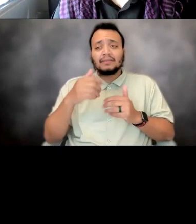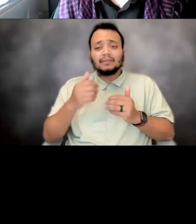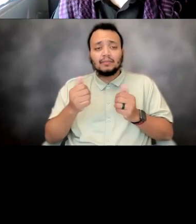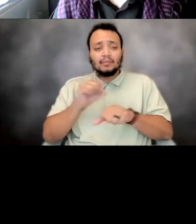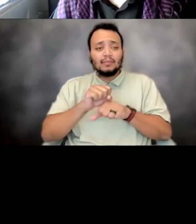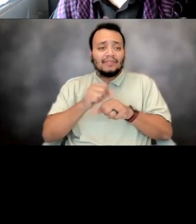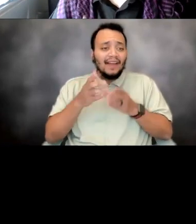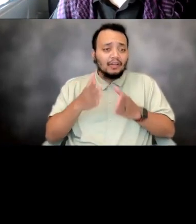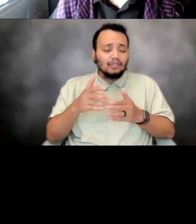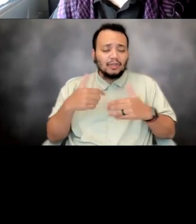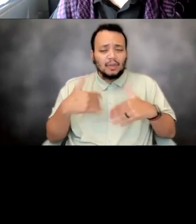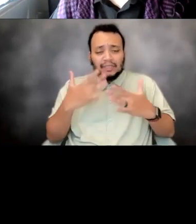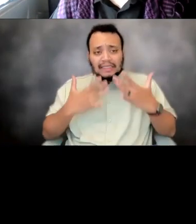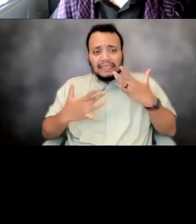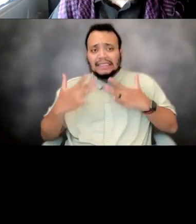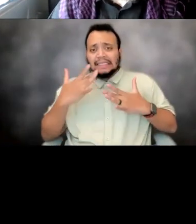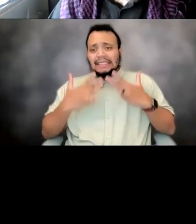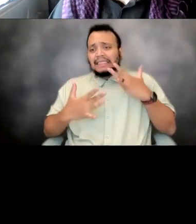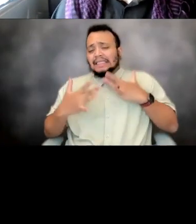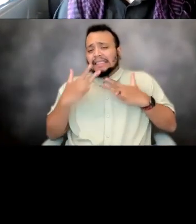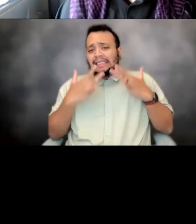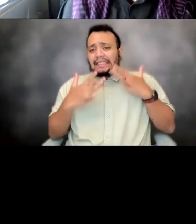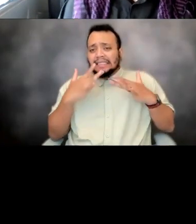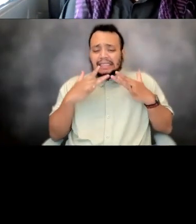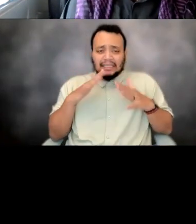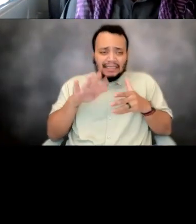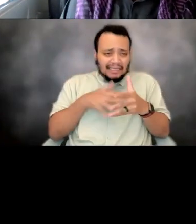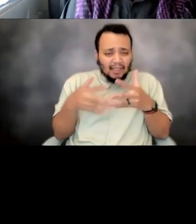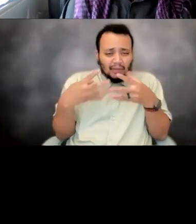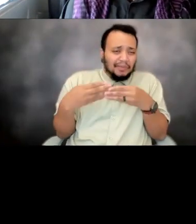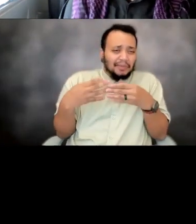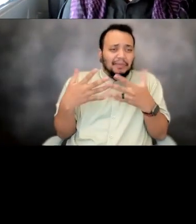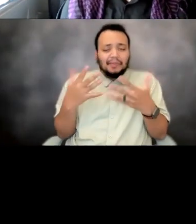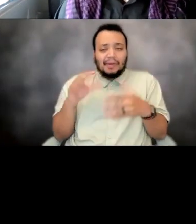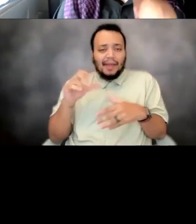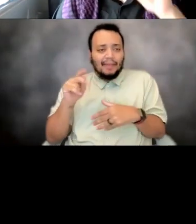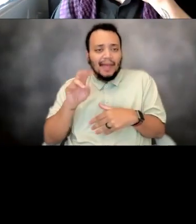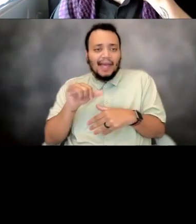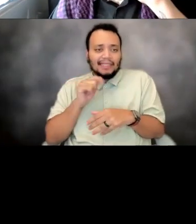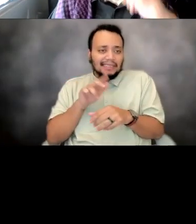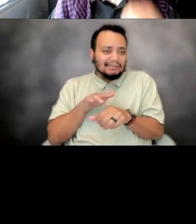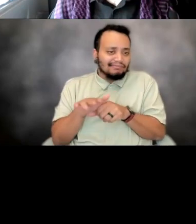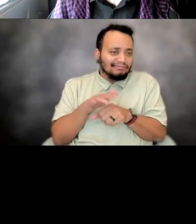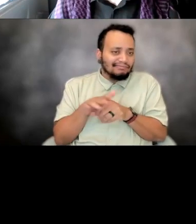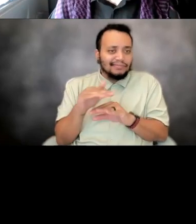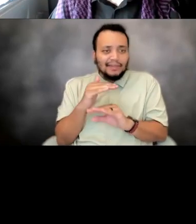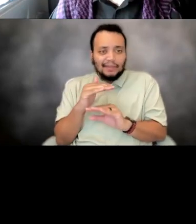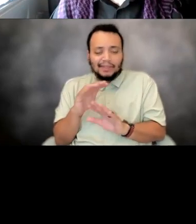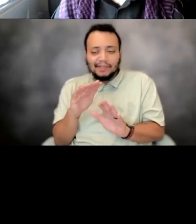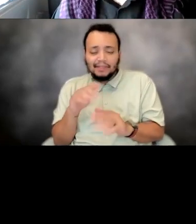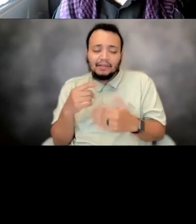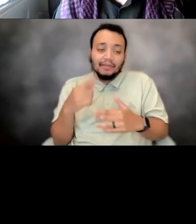and really, you know, to their capacity. And this is, you know, especially true in smaller communities and rural communities